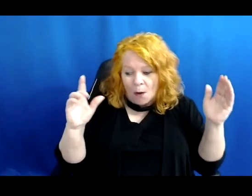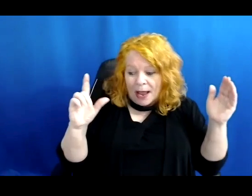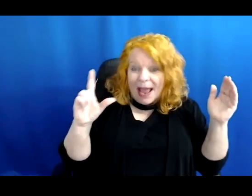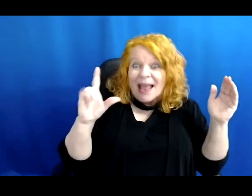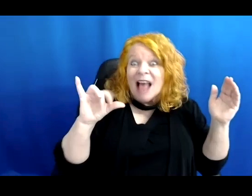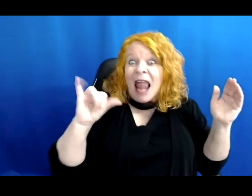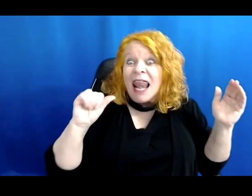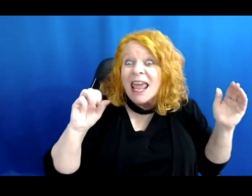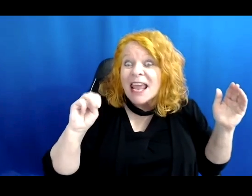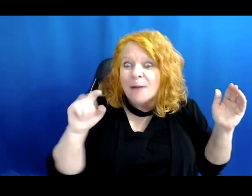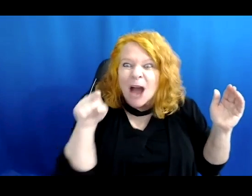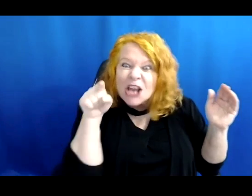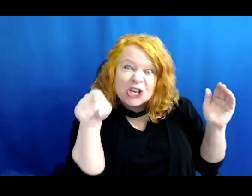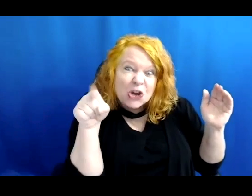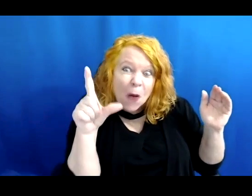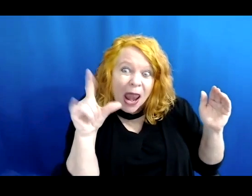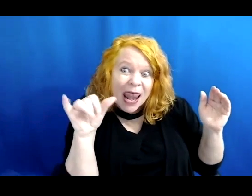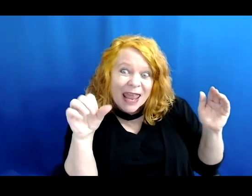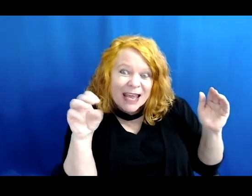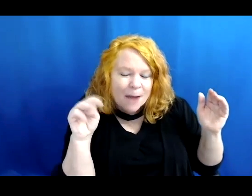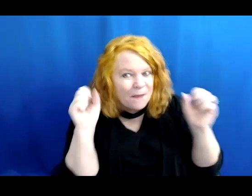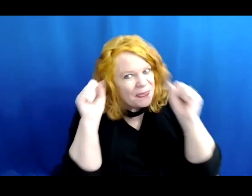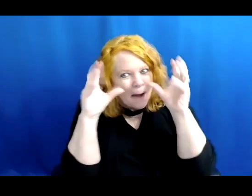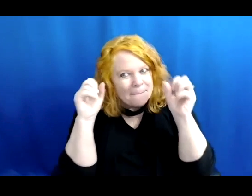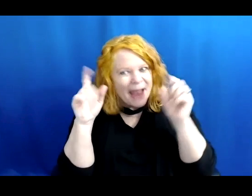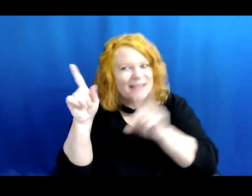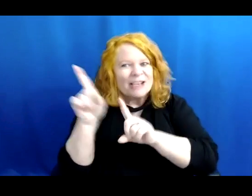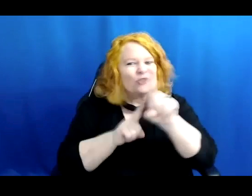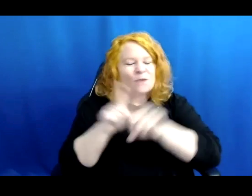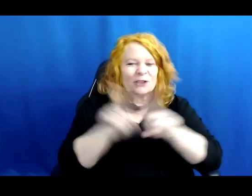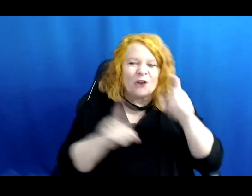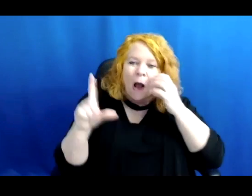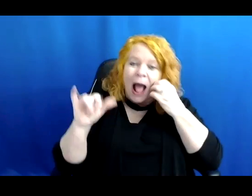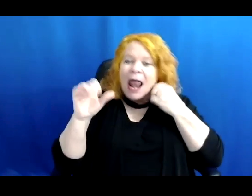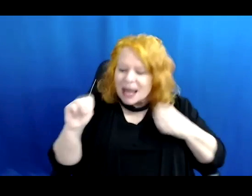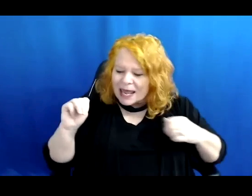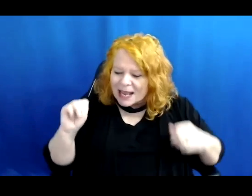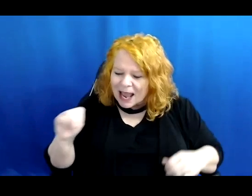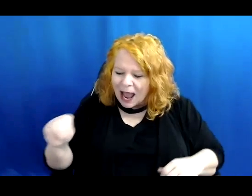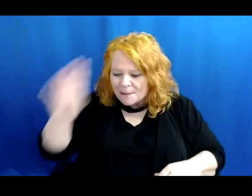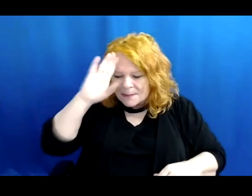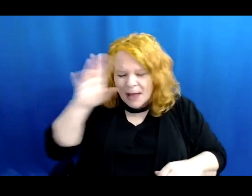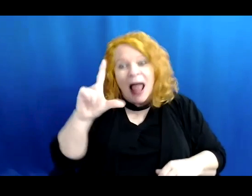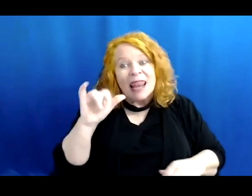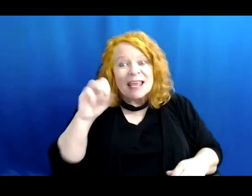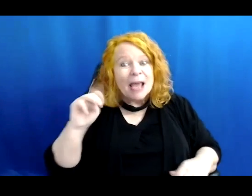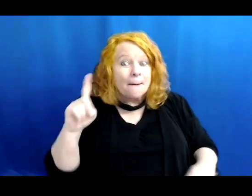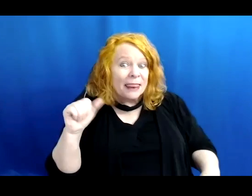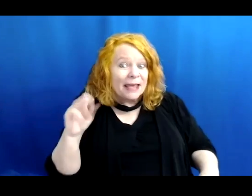Yes. Liam. It's you Liam. The amazing super star Liam.